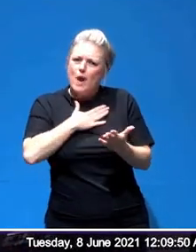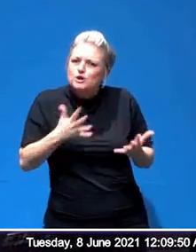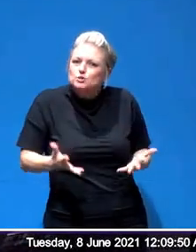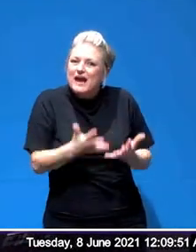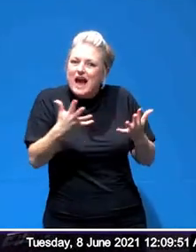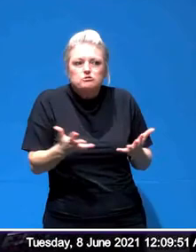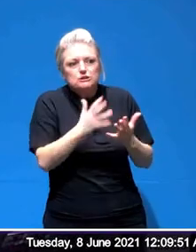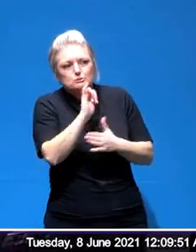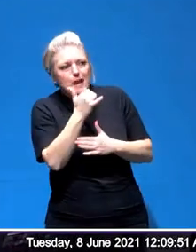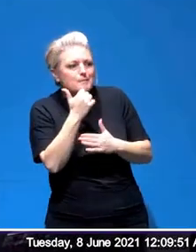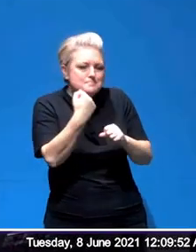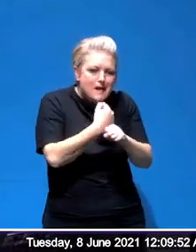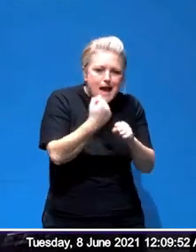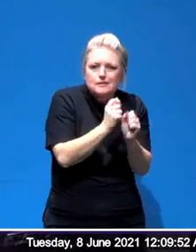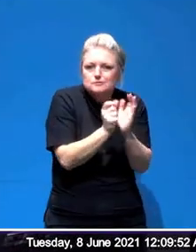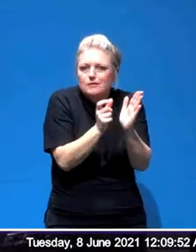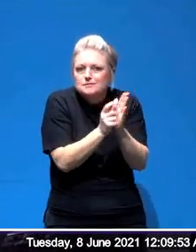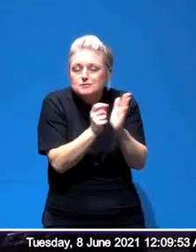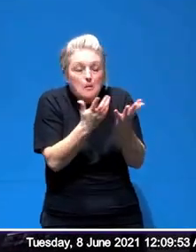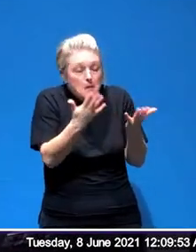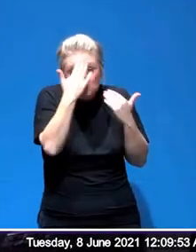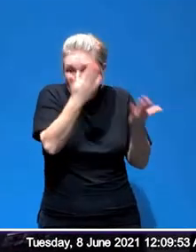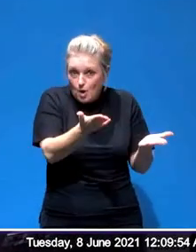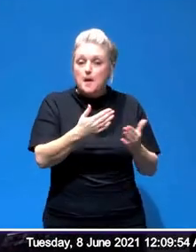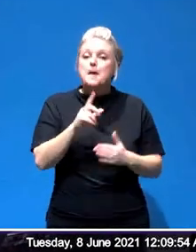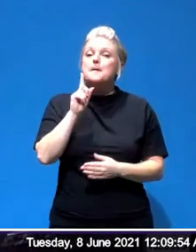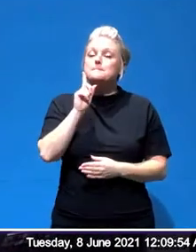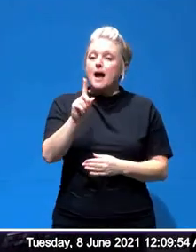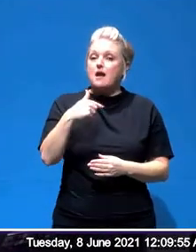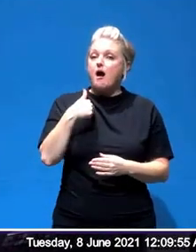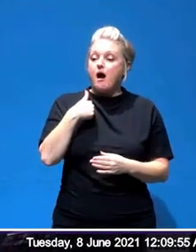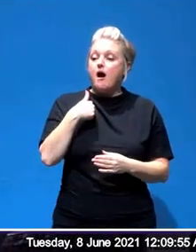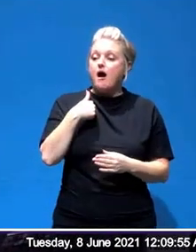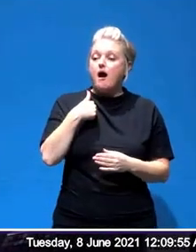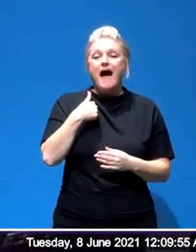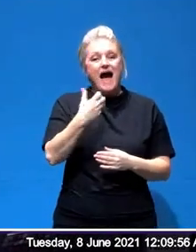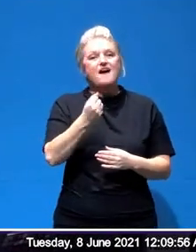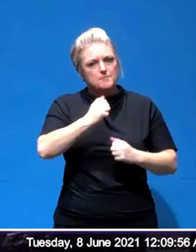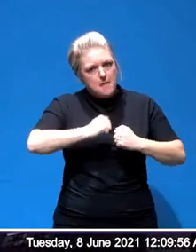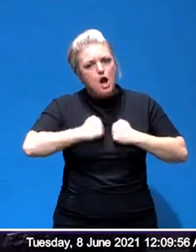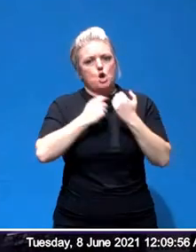But right now, I have basically written a day program for him, which includes a